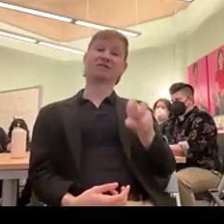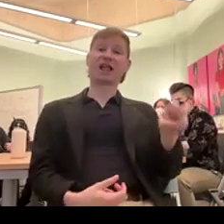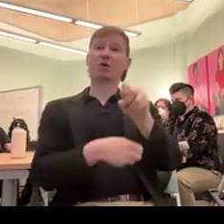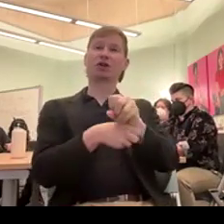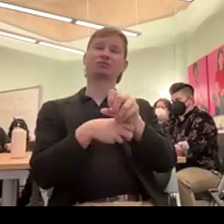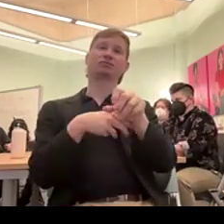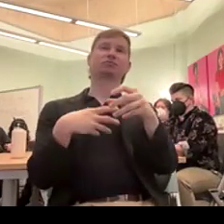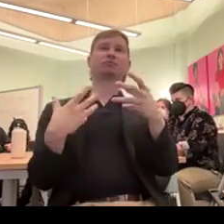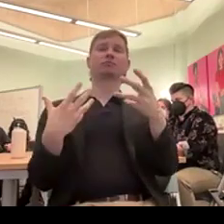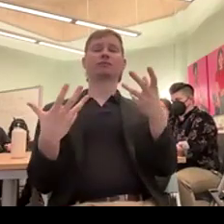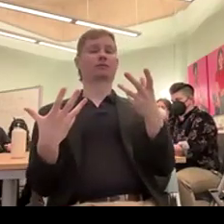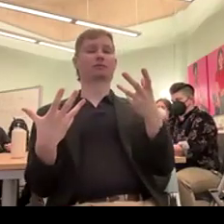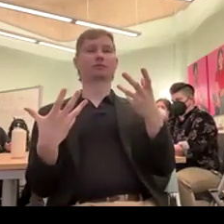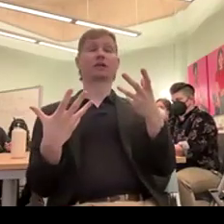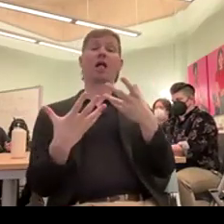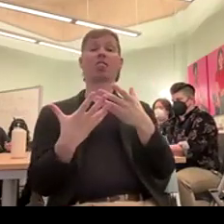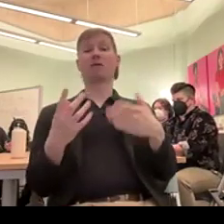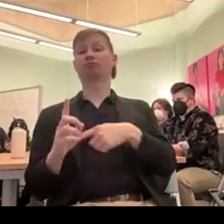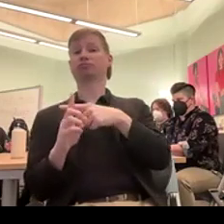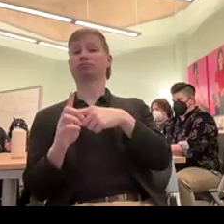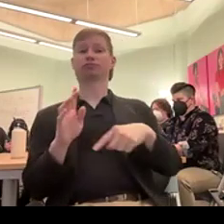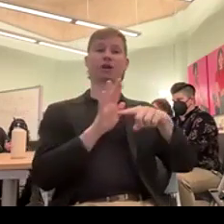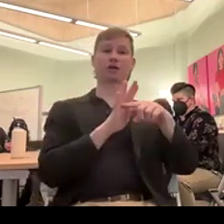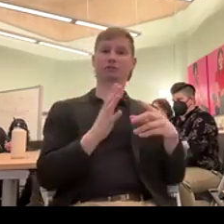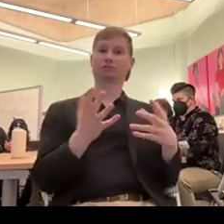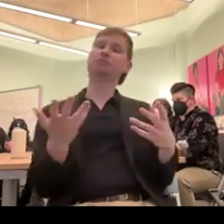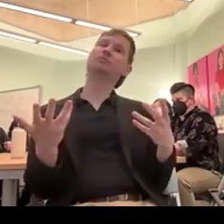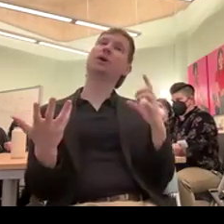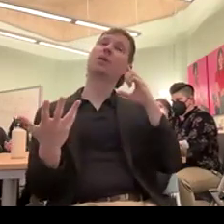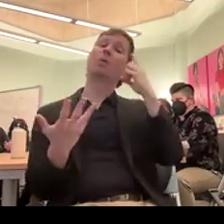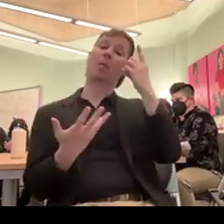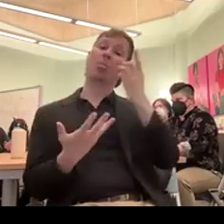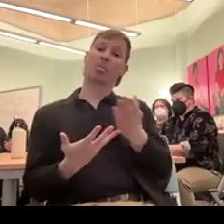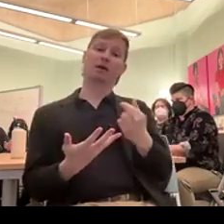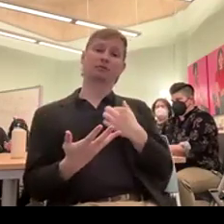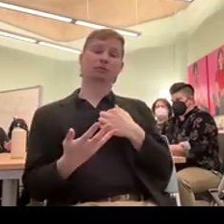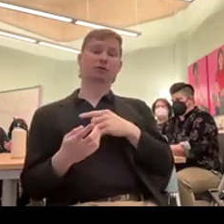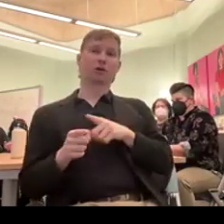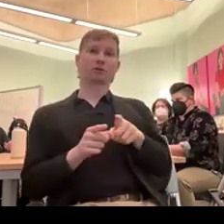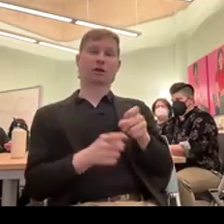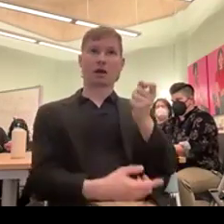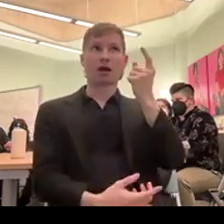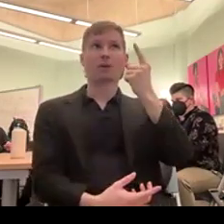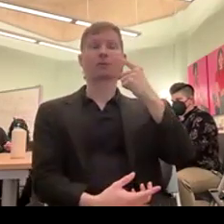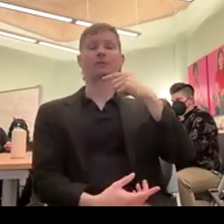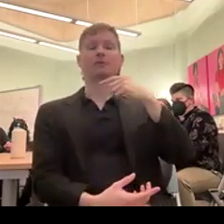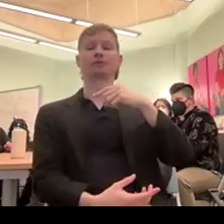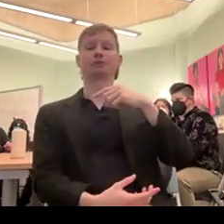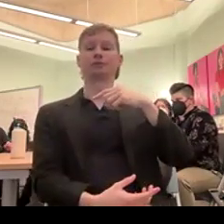freelance. And so, freelance has a lot of pros and a lot of cons. And I think one of the things